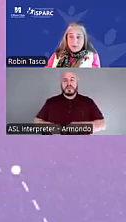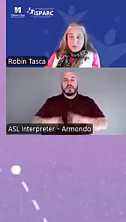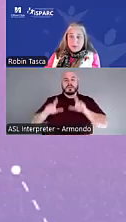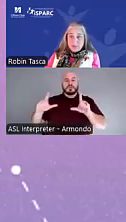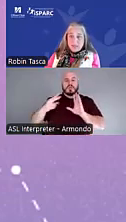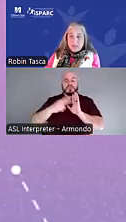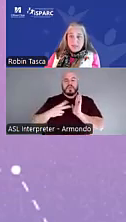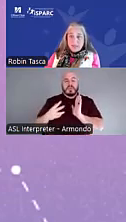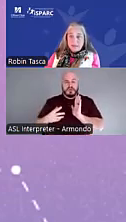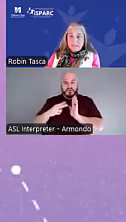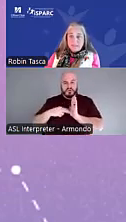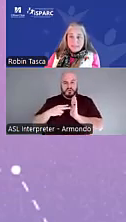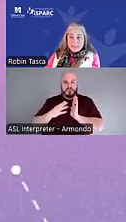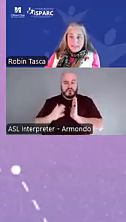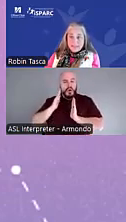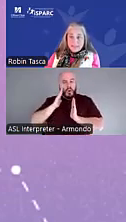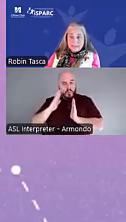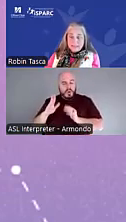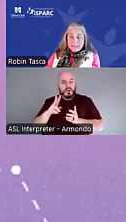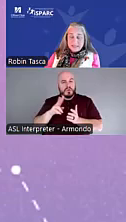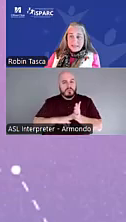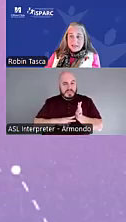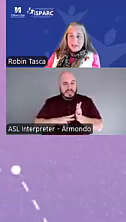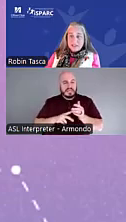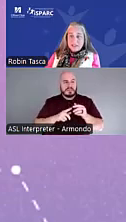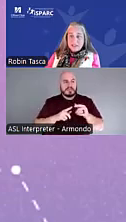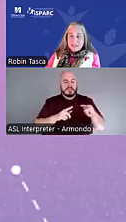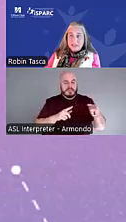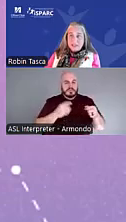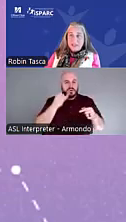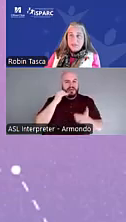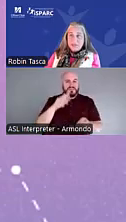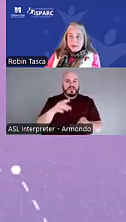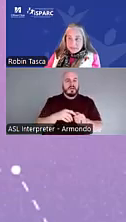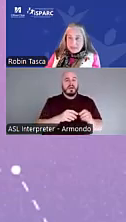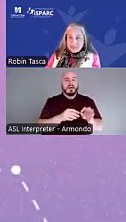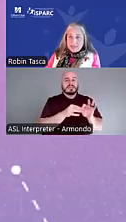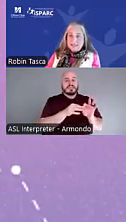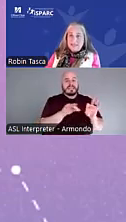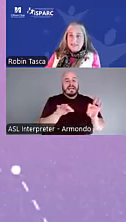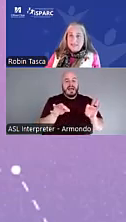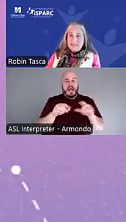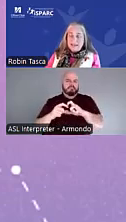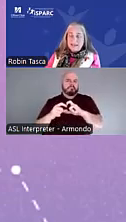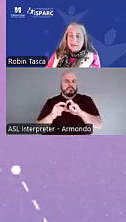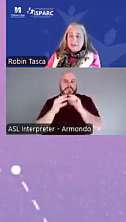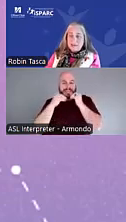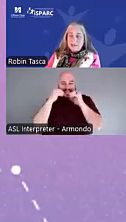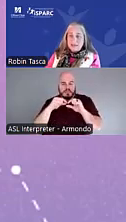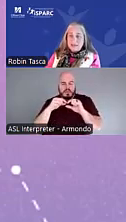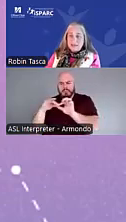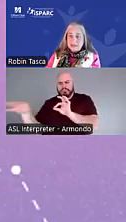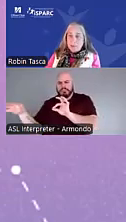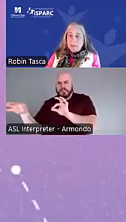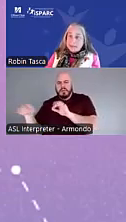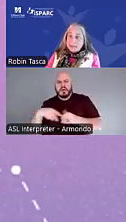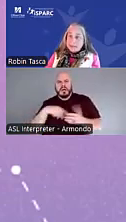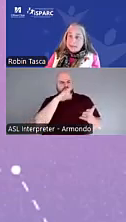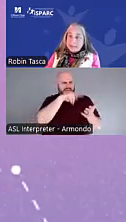So if you're using it in the middle of a sentence, it actually breaks up the sentence, and it kind of makes the sentence not make sense